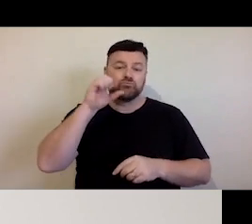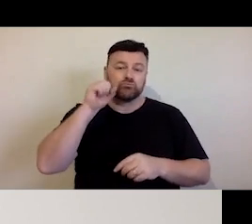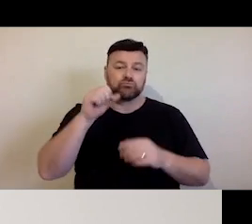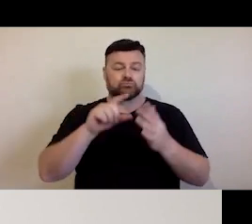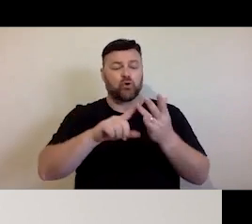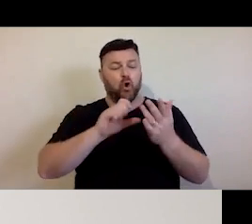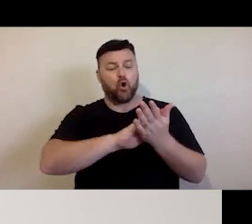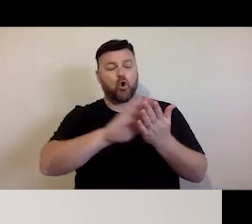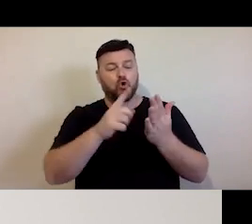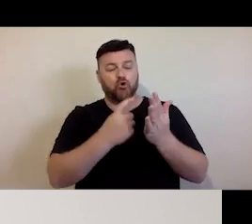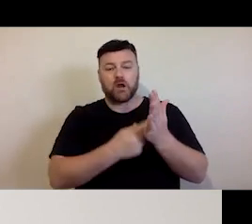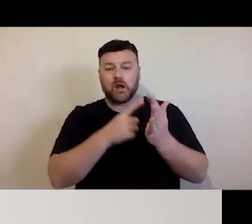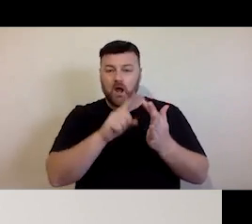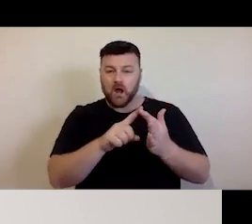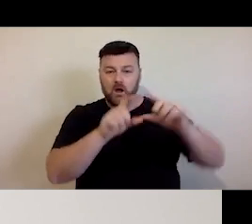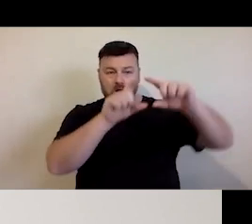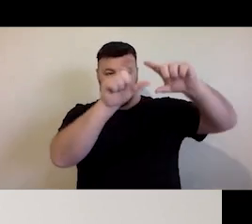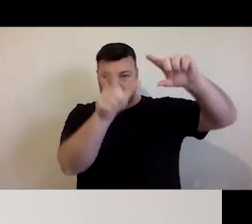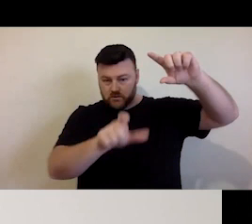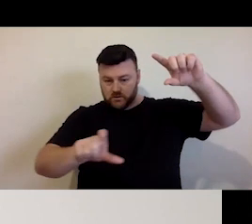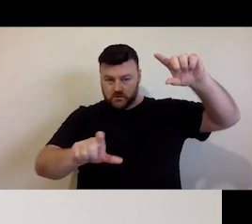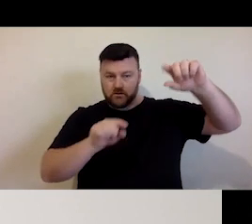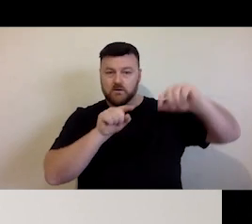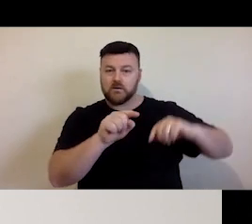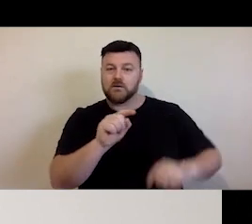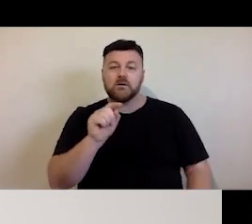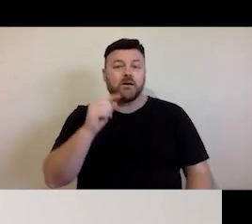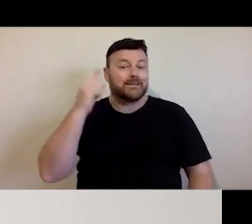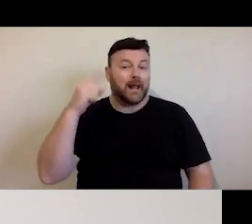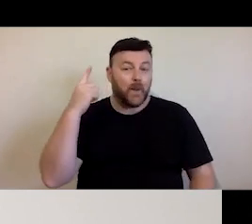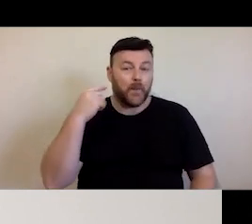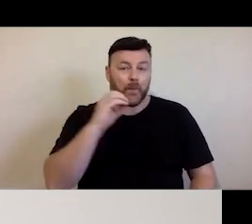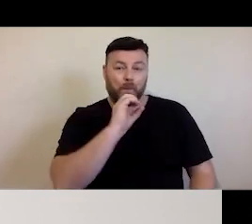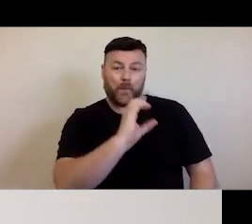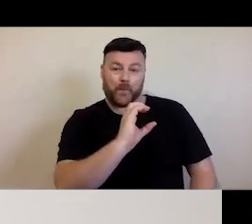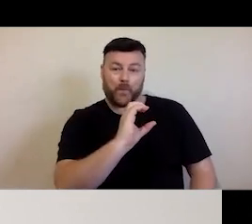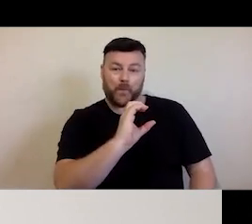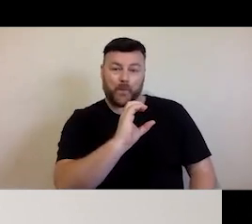ochre dry river bed. The yellow circle signifies the yellow